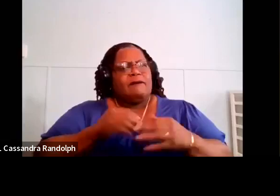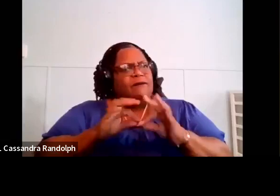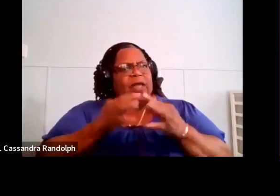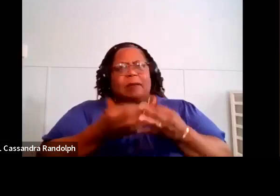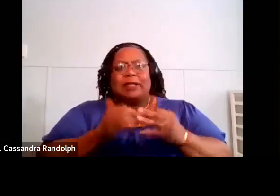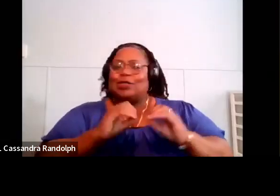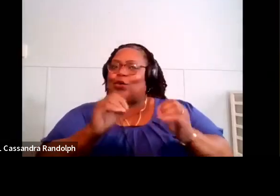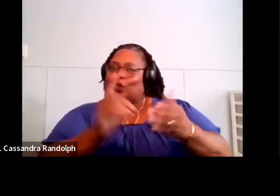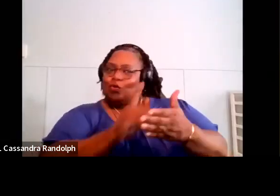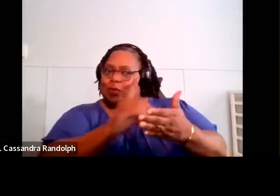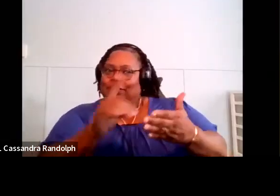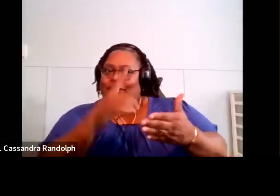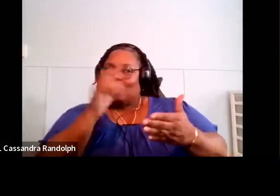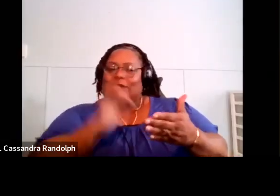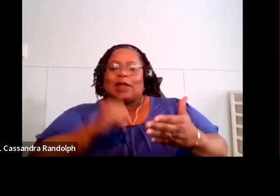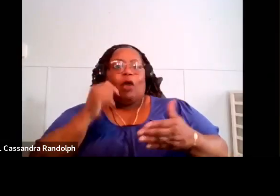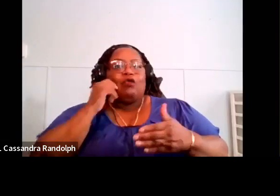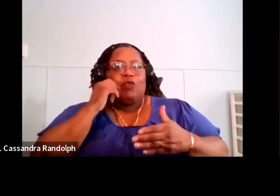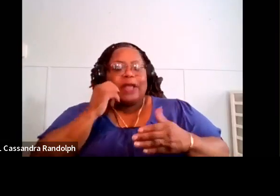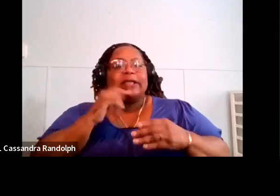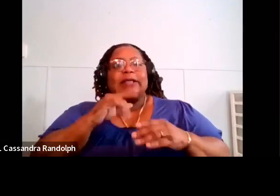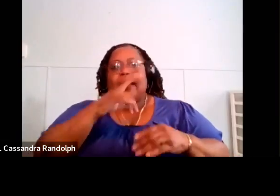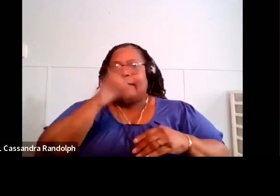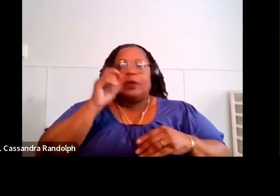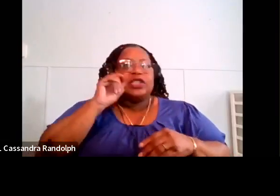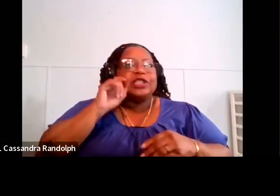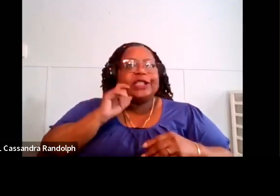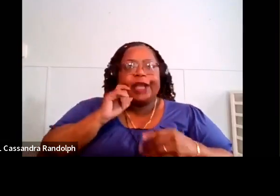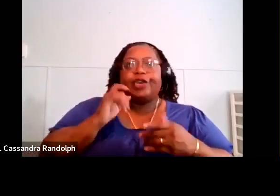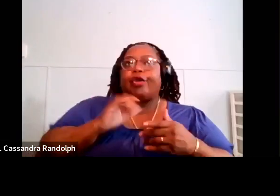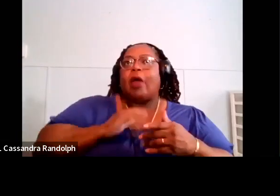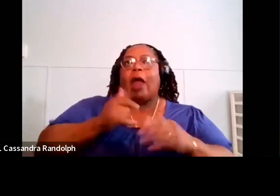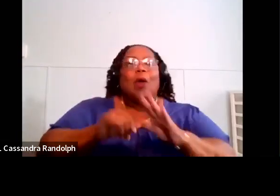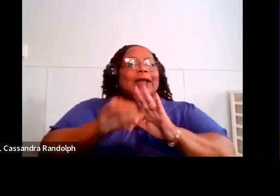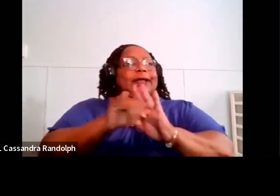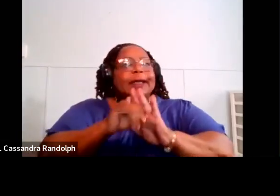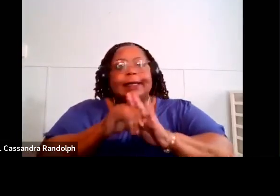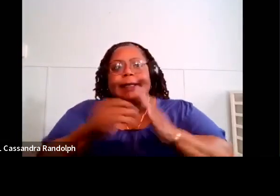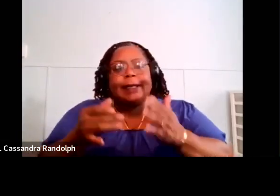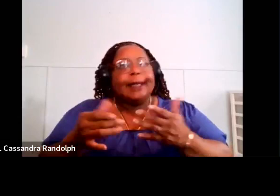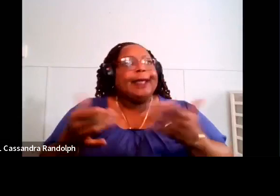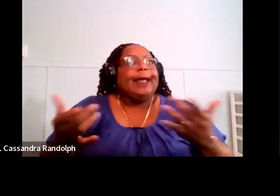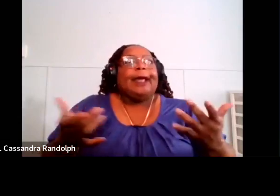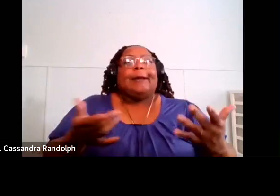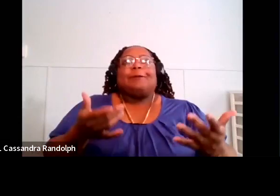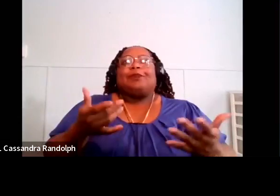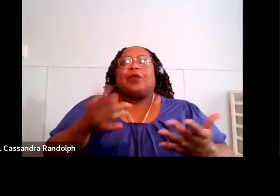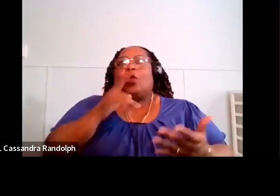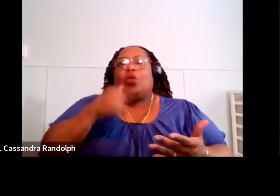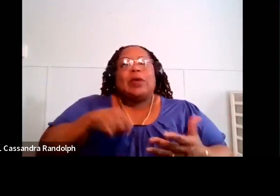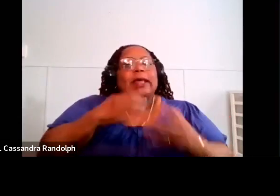make sure we in our Commonwealth free without discrim nation. To make sure our families are not